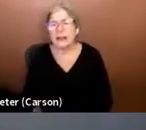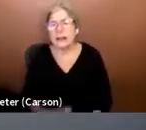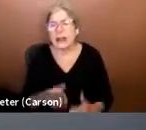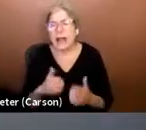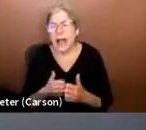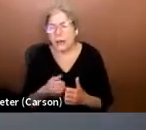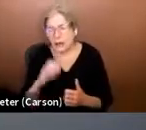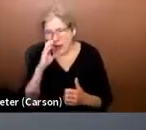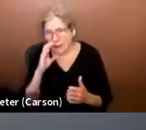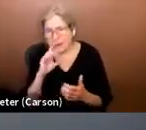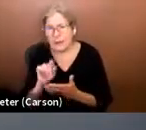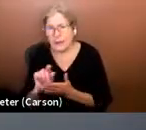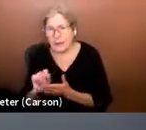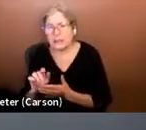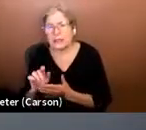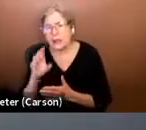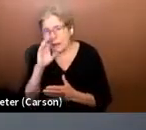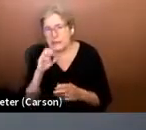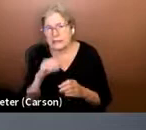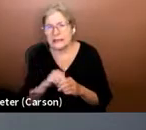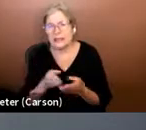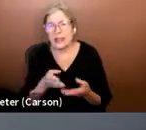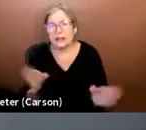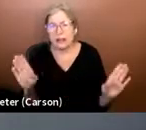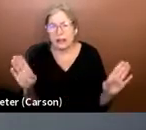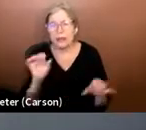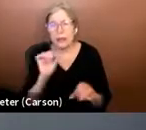publishers and comics in general working to